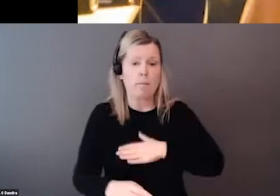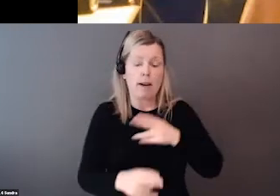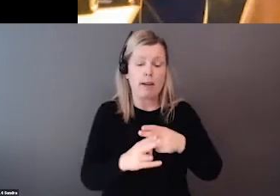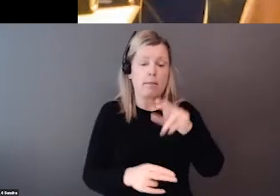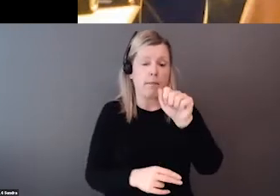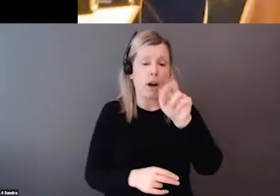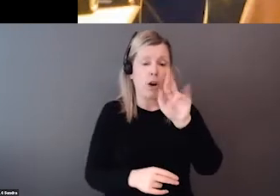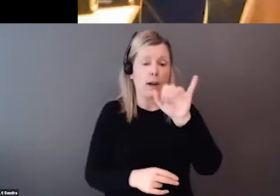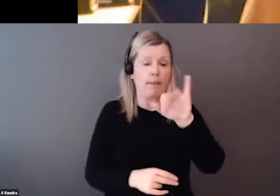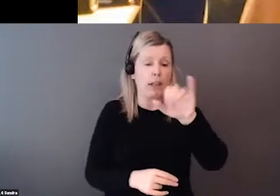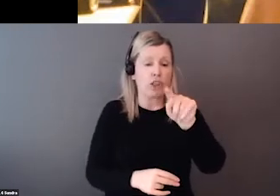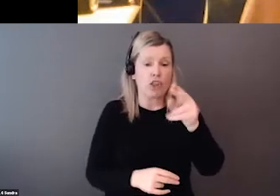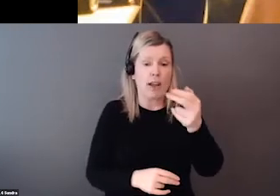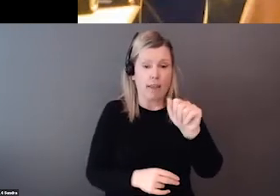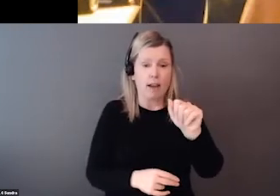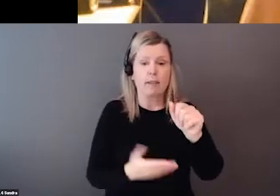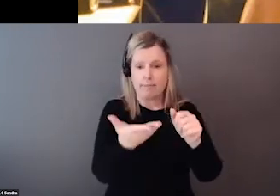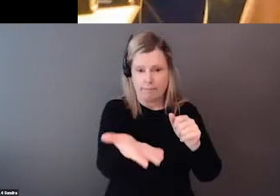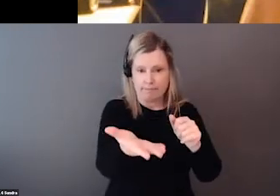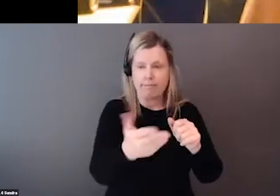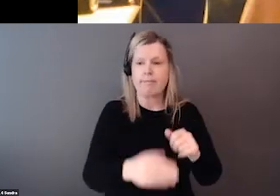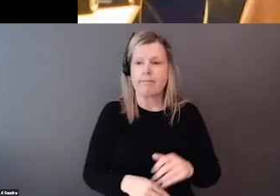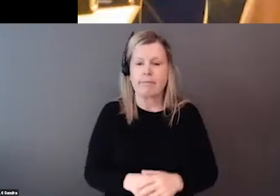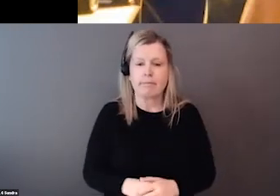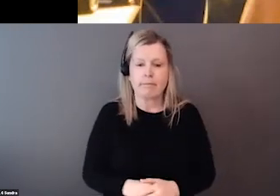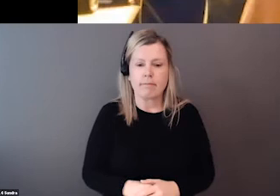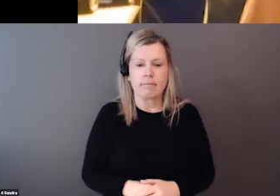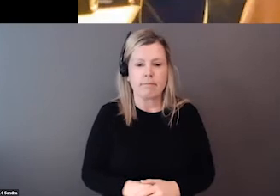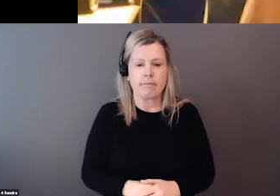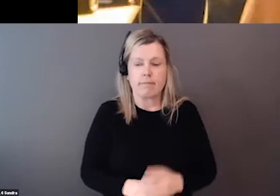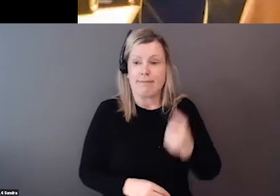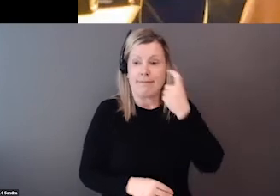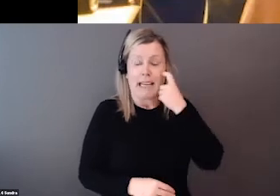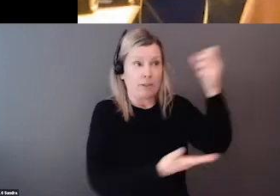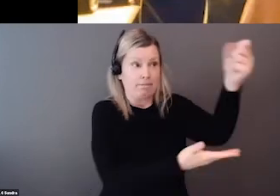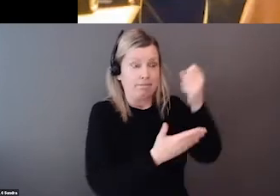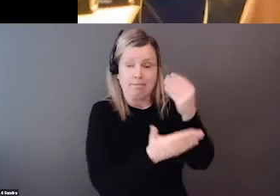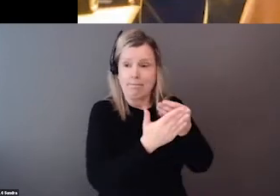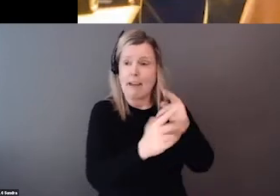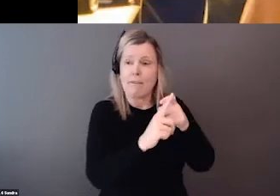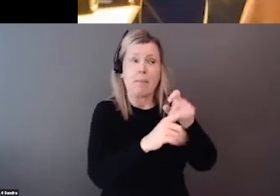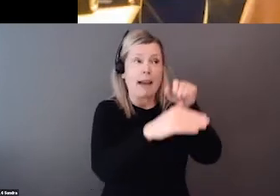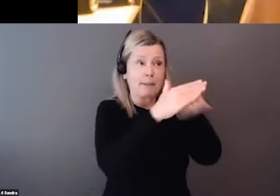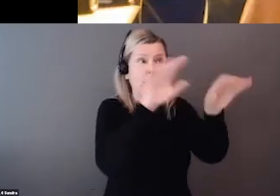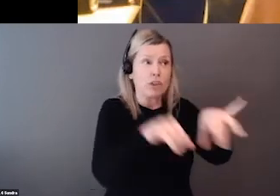at the Institute for Work and Health in Toronto. And recently I was privileged to receive funding from Accessibility Standards Canada, to conduct research